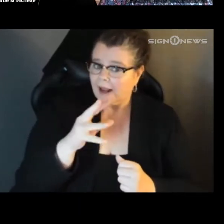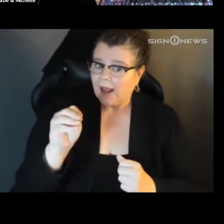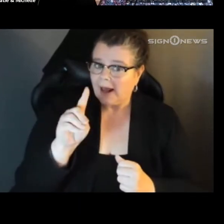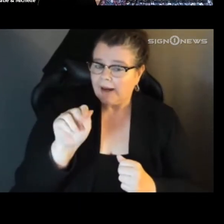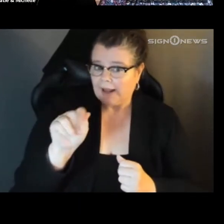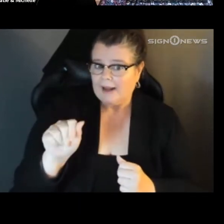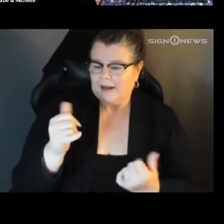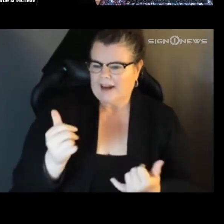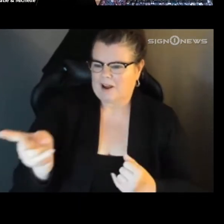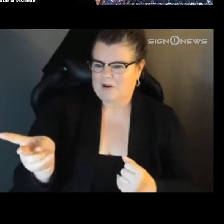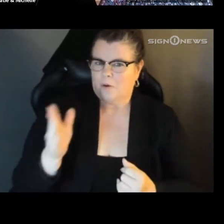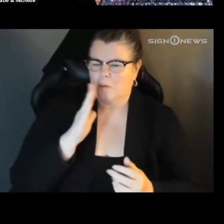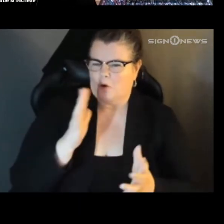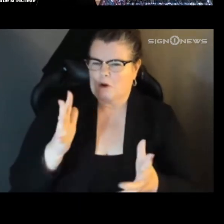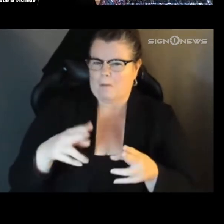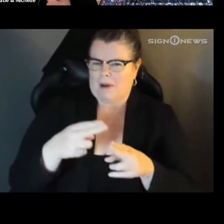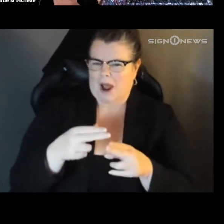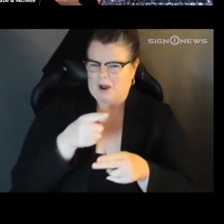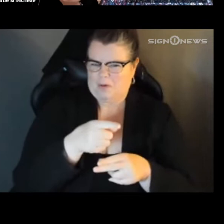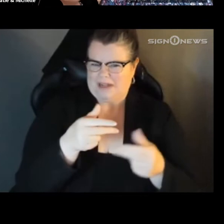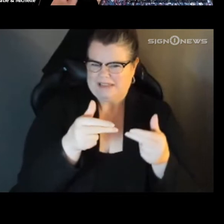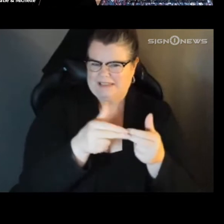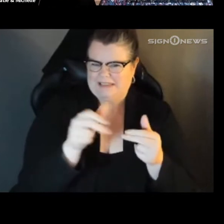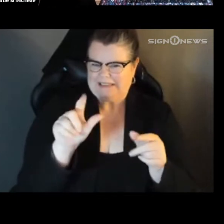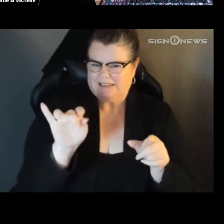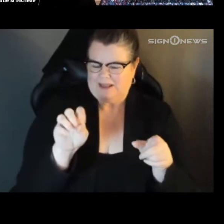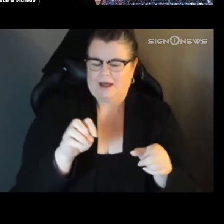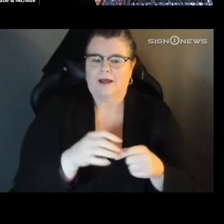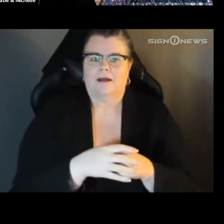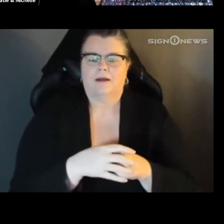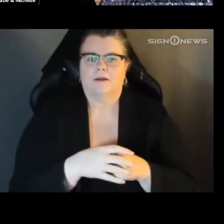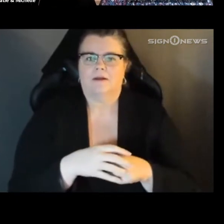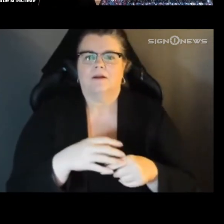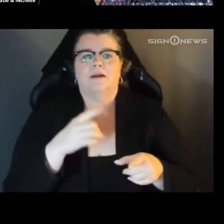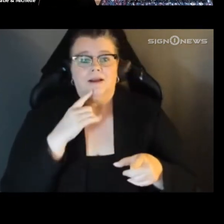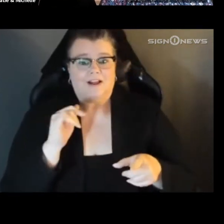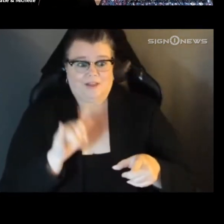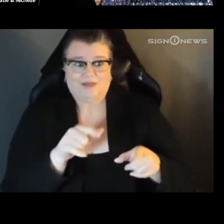so this is actually the resource that our friend John McCarty found um and it showed us about the